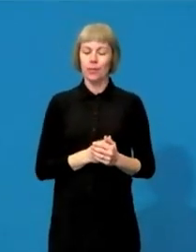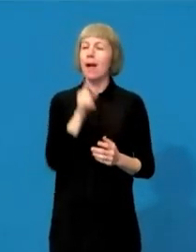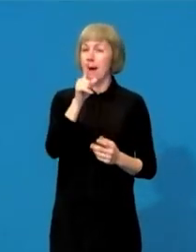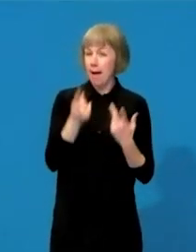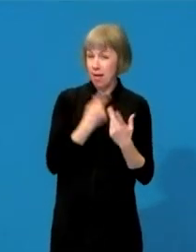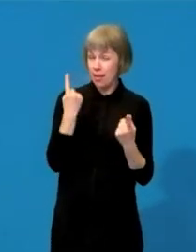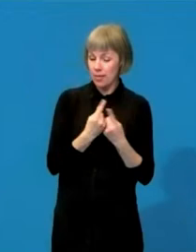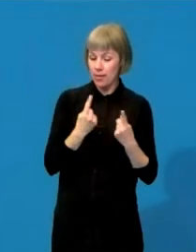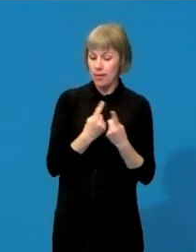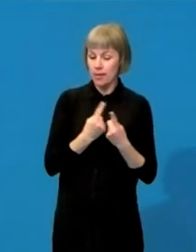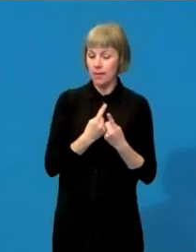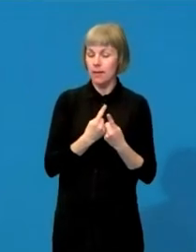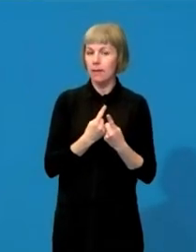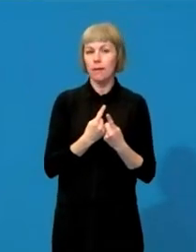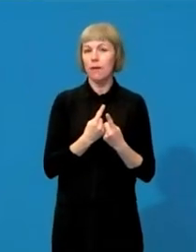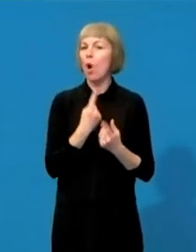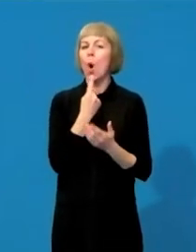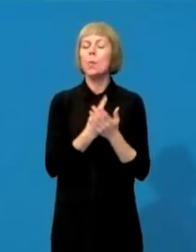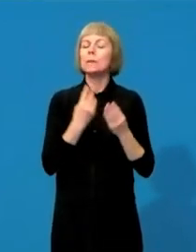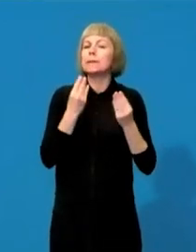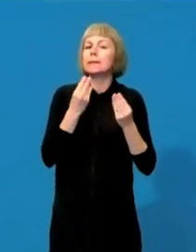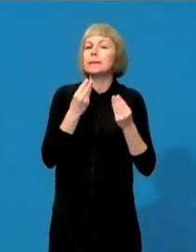I will only let them - I will only let Bubbaboy go to certain people that I know I